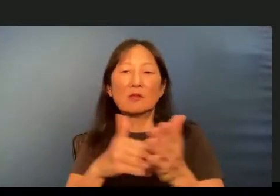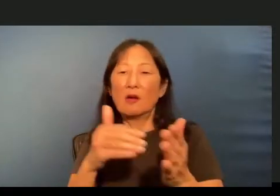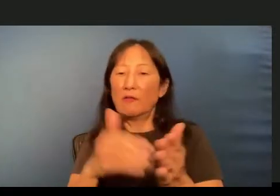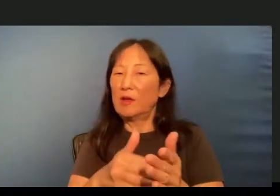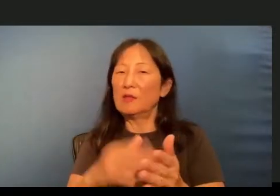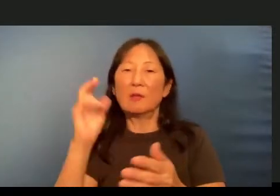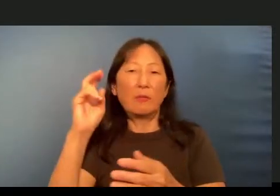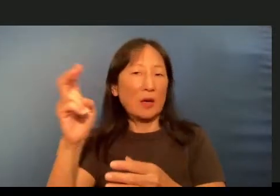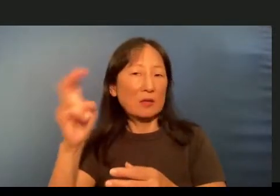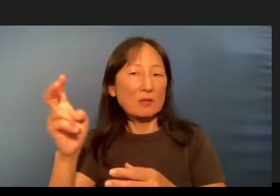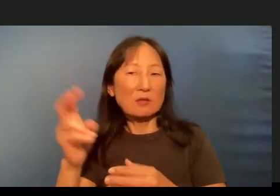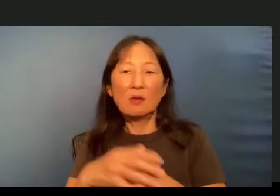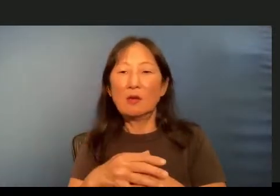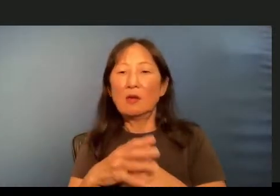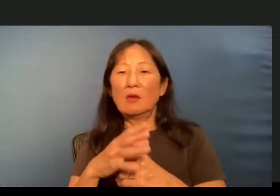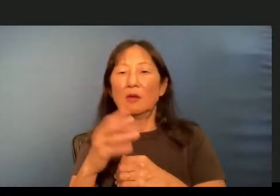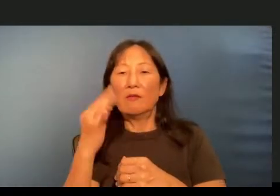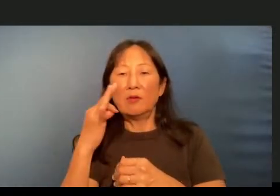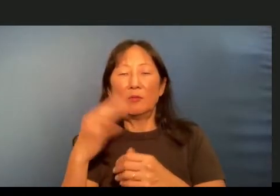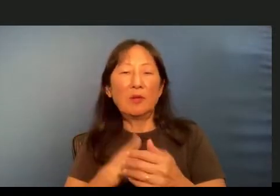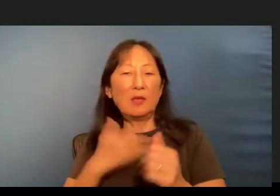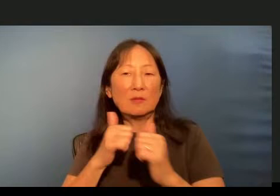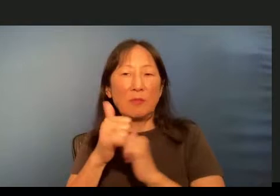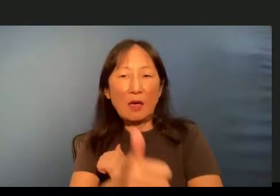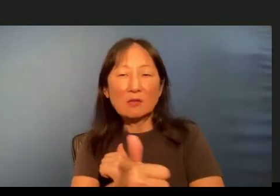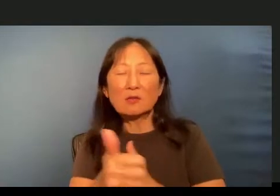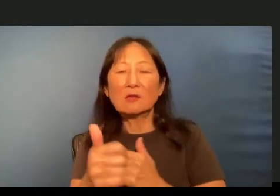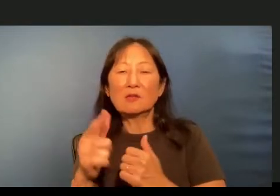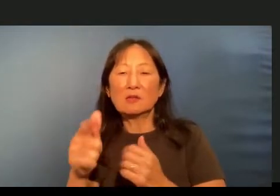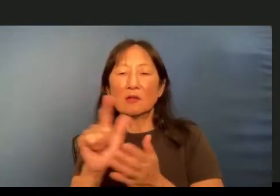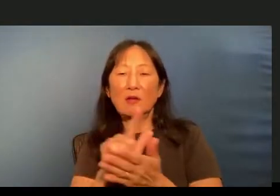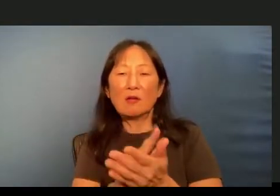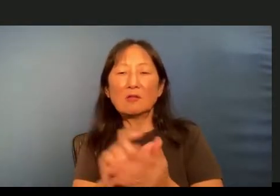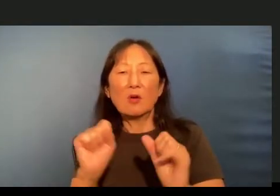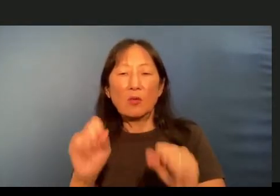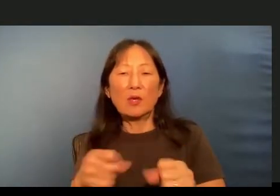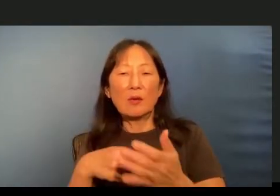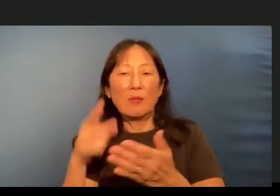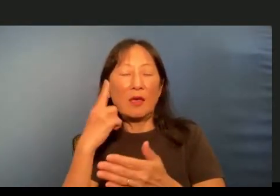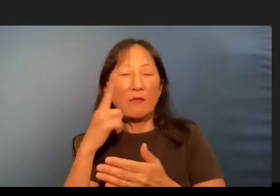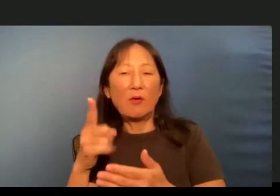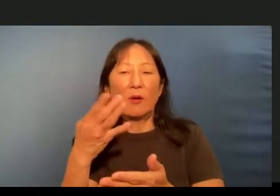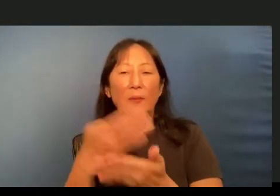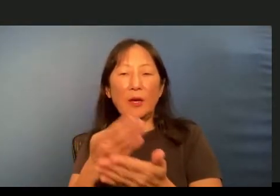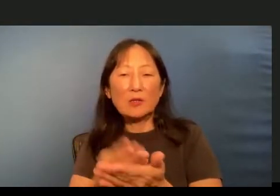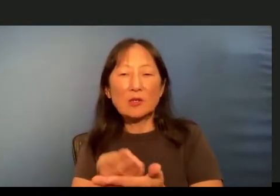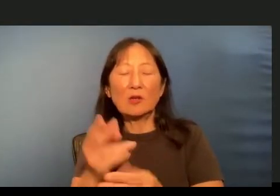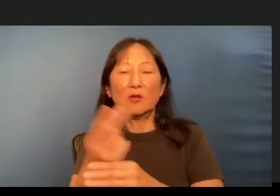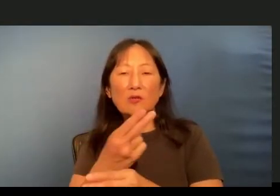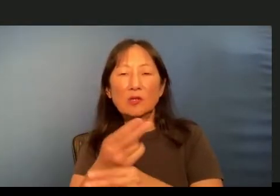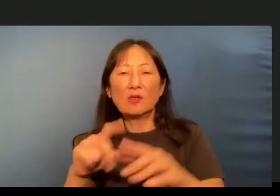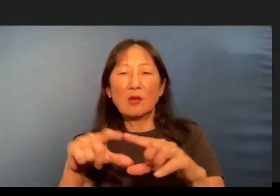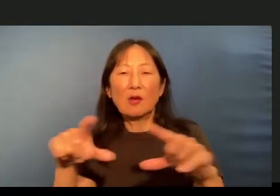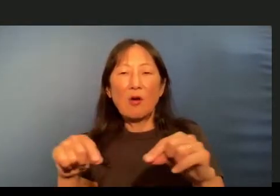If you please like pass this measures, we can pay for budget, like using our hold car to pay for transportation.